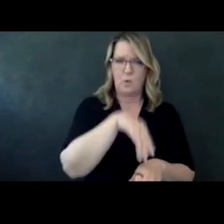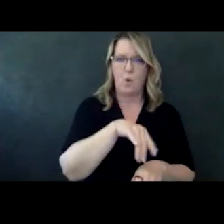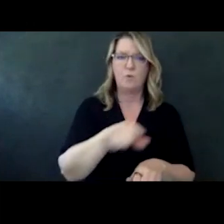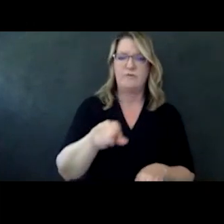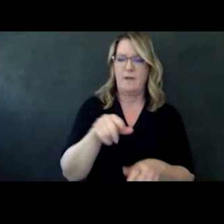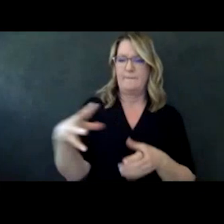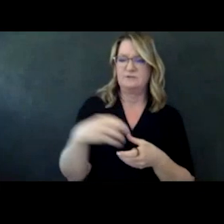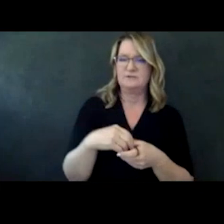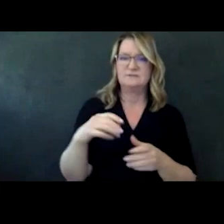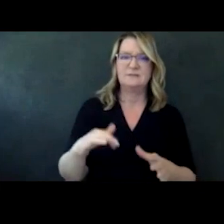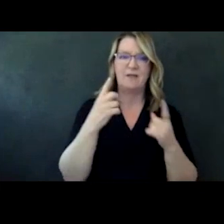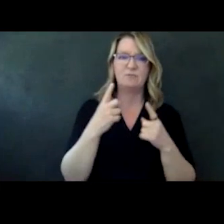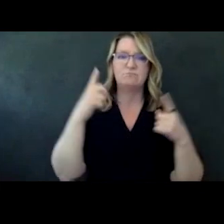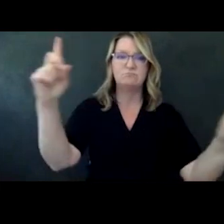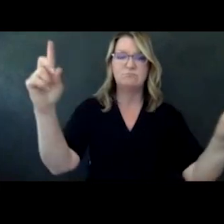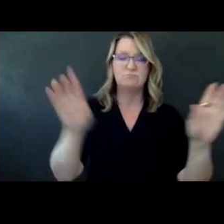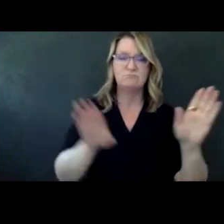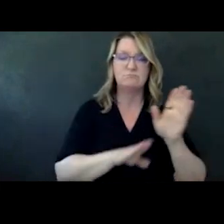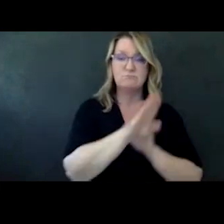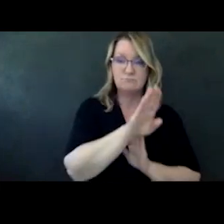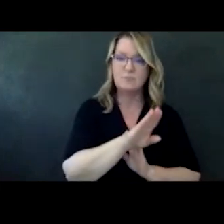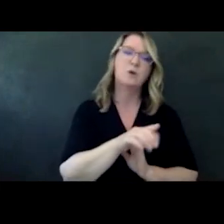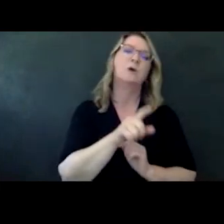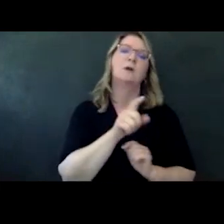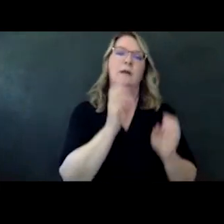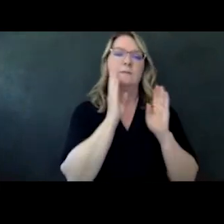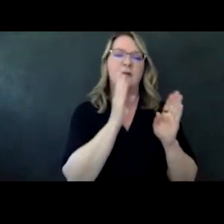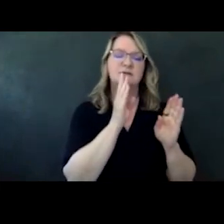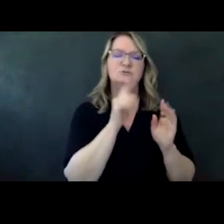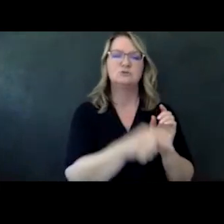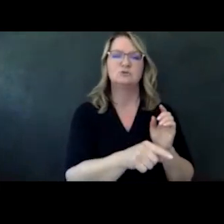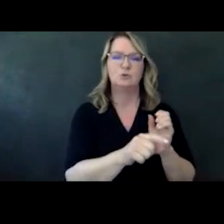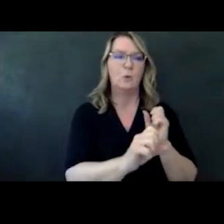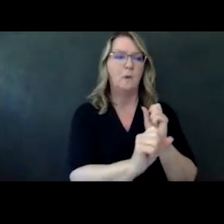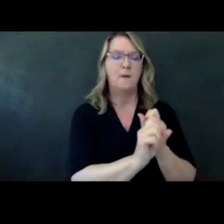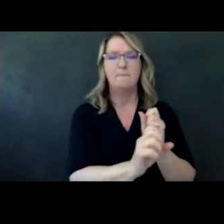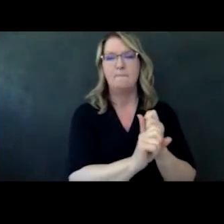you need to pay attention to market trends. Show how you can be a problem solver for an